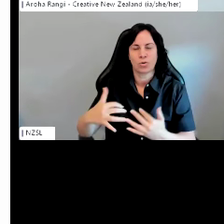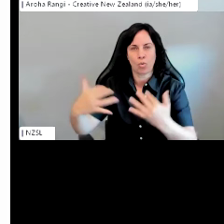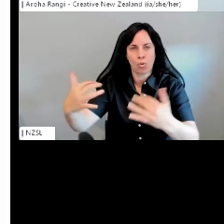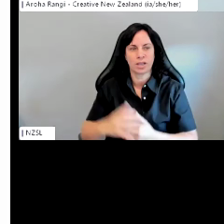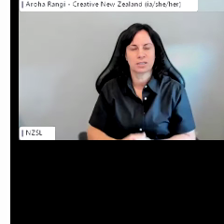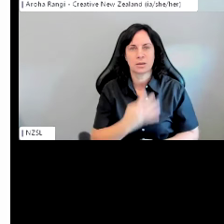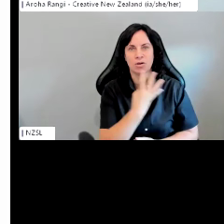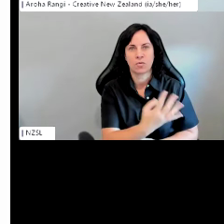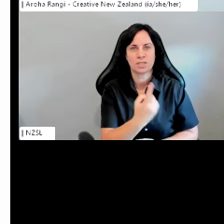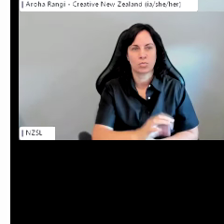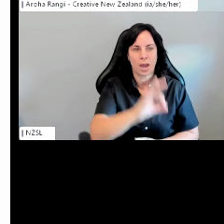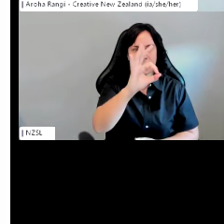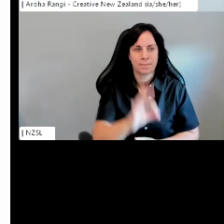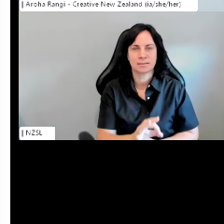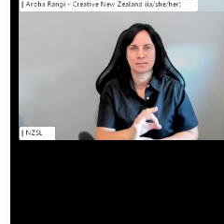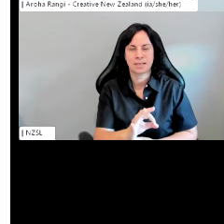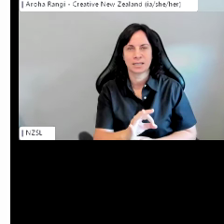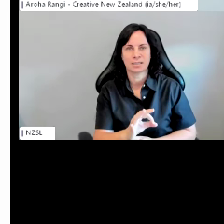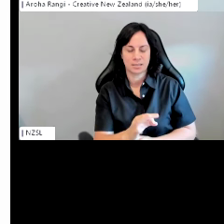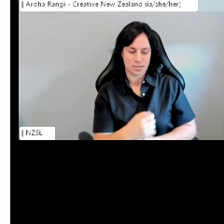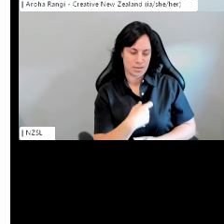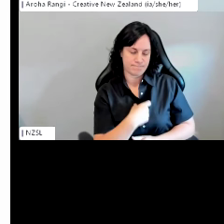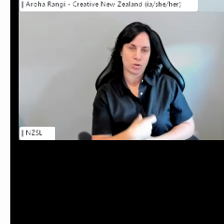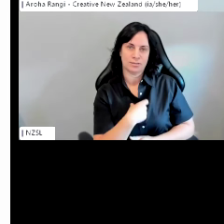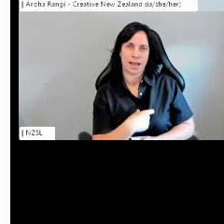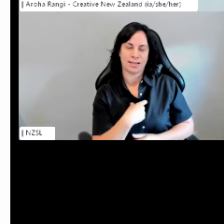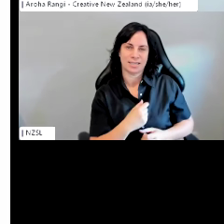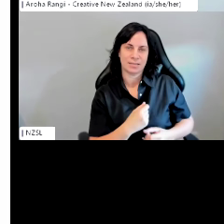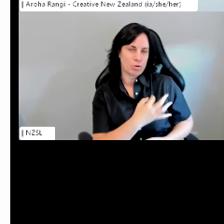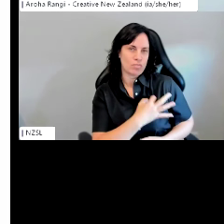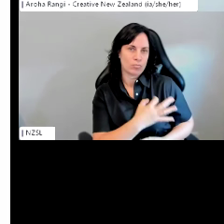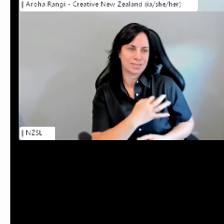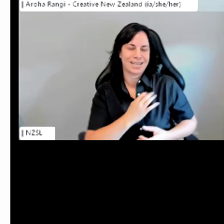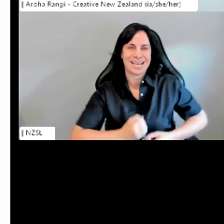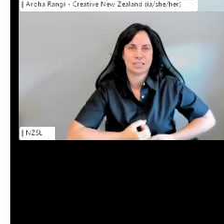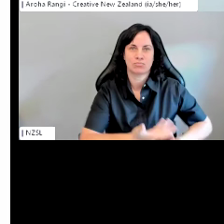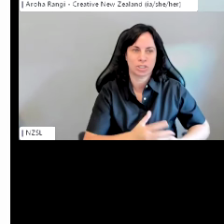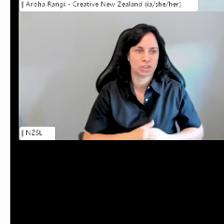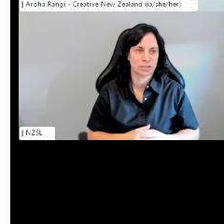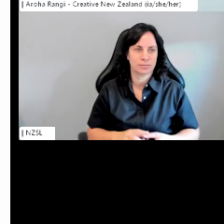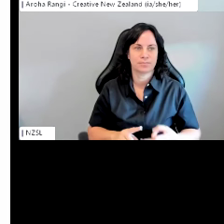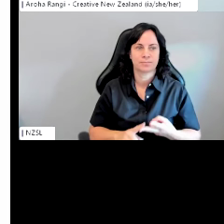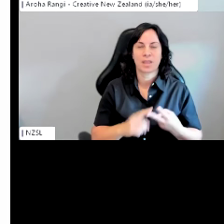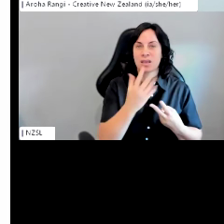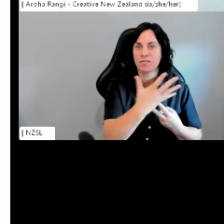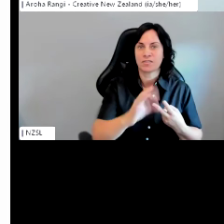expression segment. It's amazing. Um that's the way to get them. Um and 55% of Pacific audiences